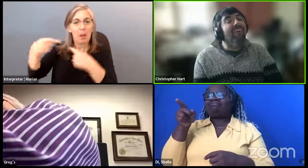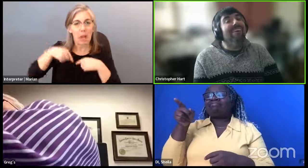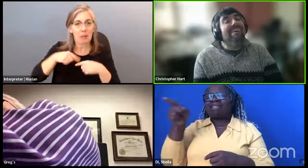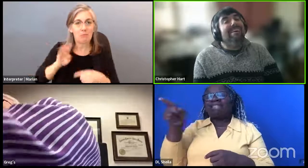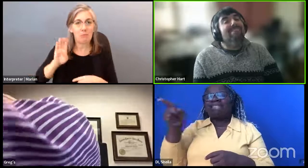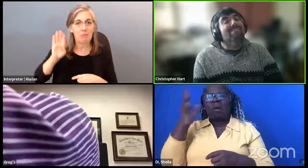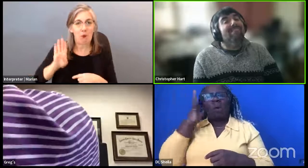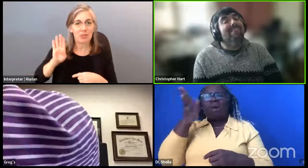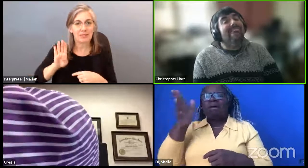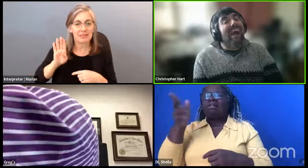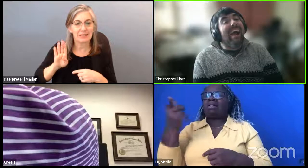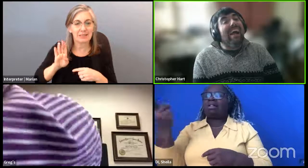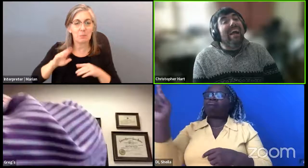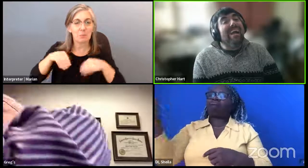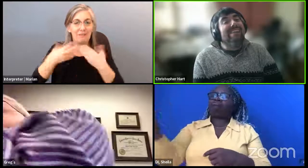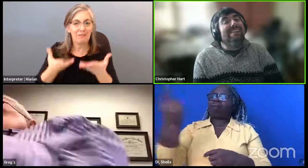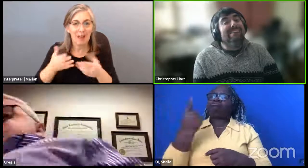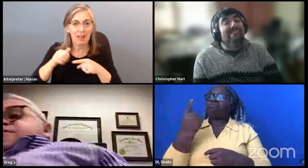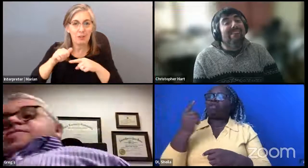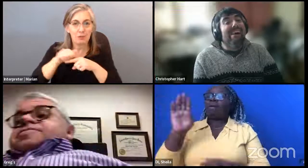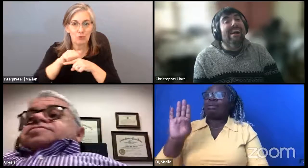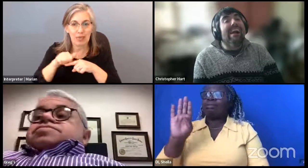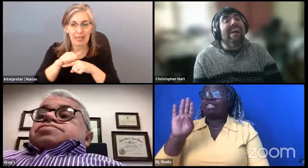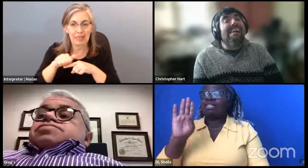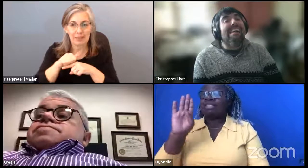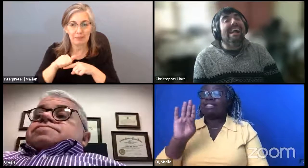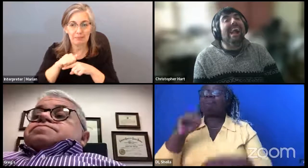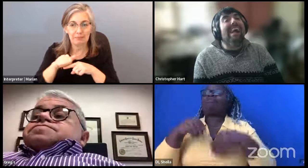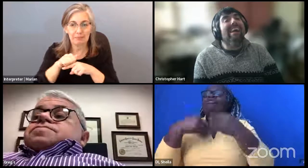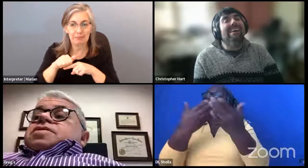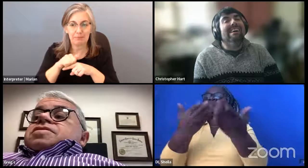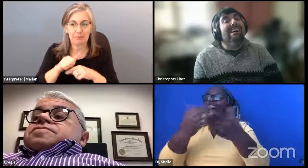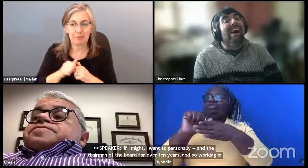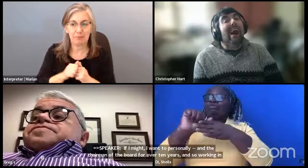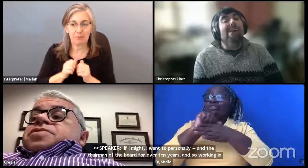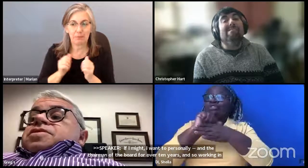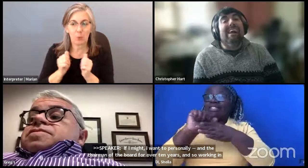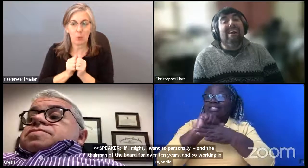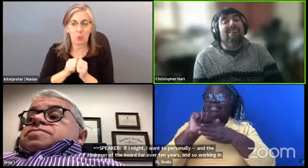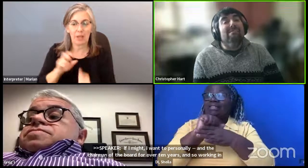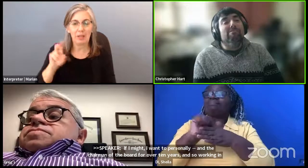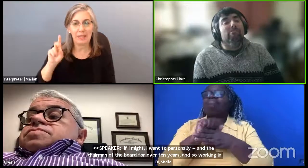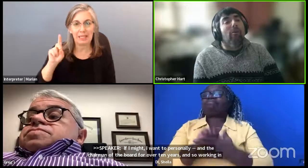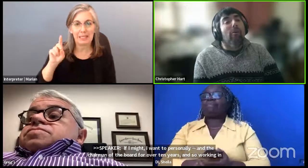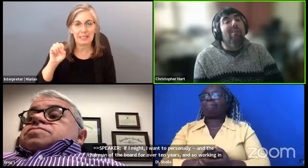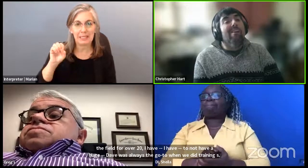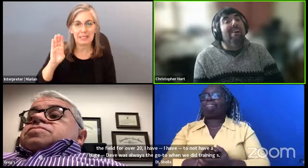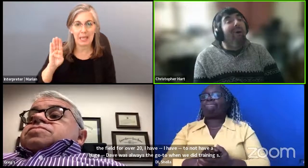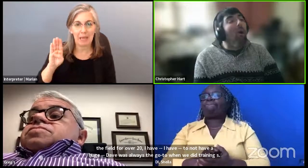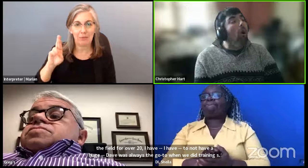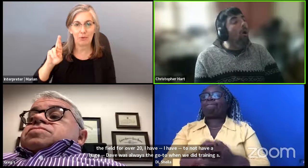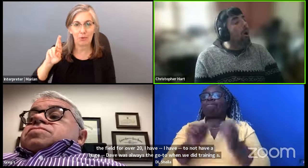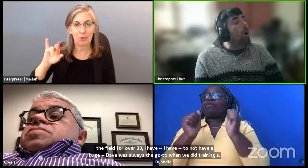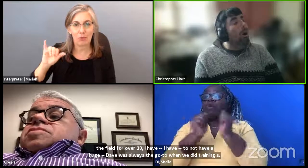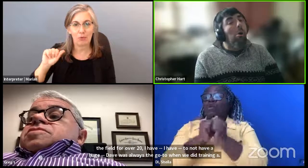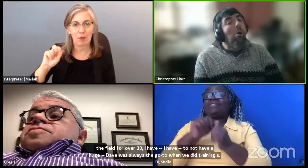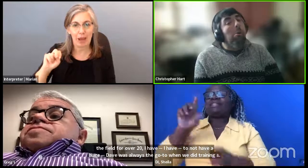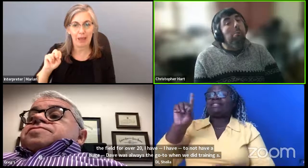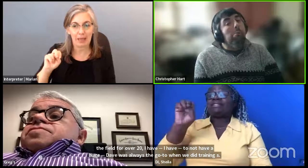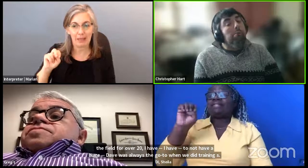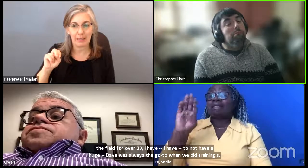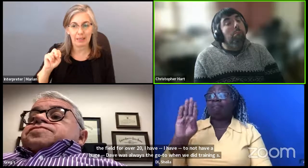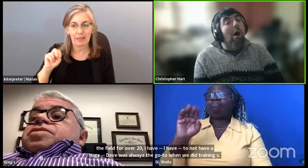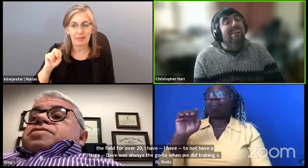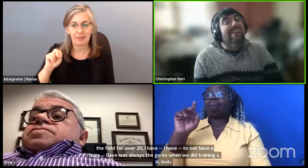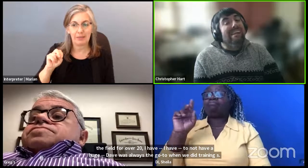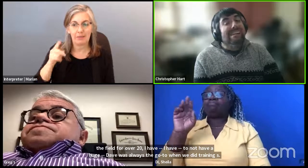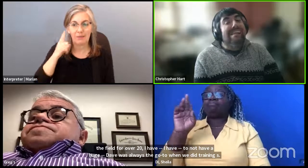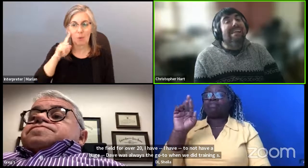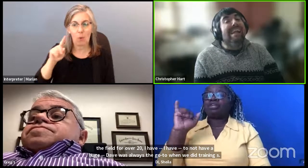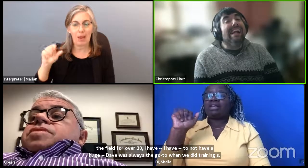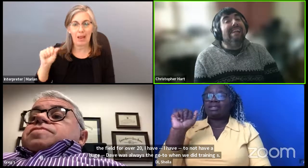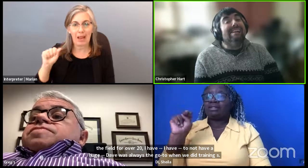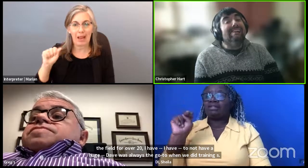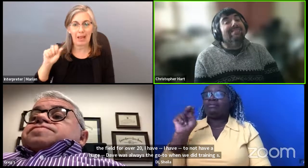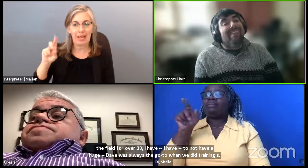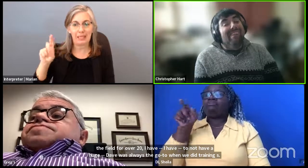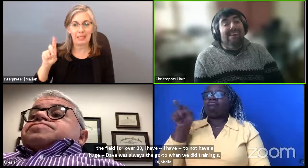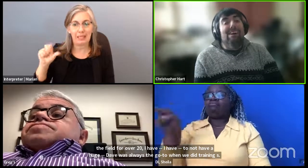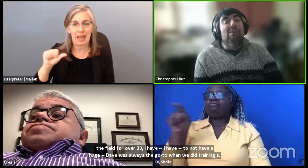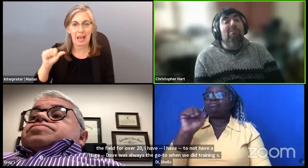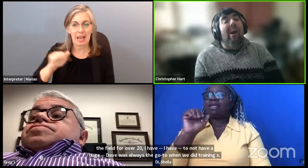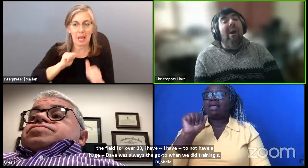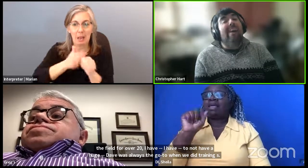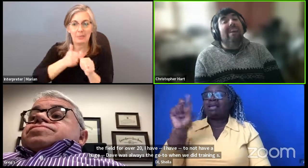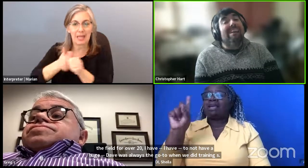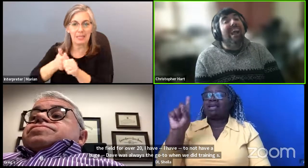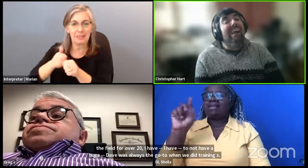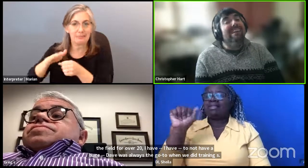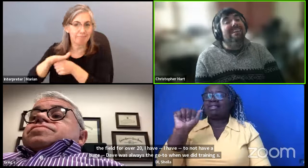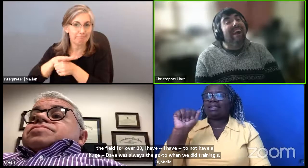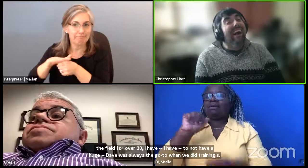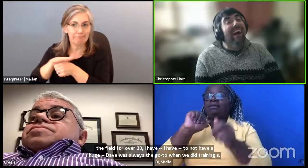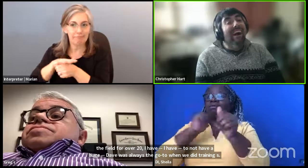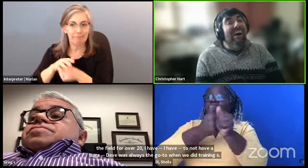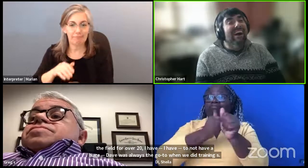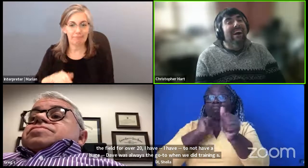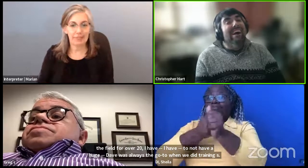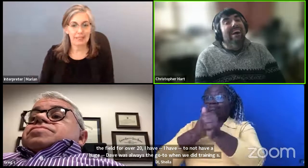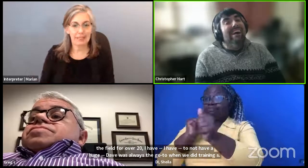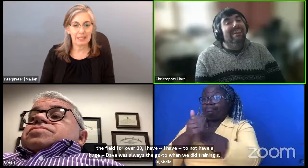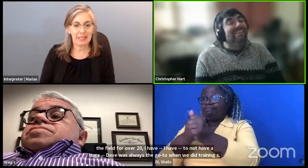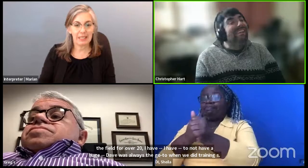He and Deb Ryan have been a tag-team for decades doing the ADA update for the ... Boston Society